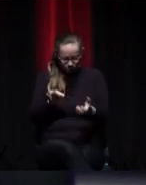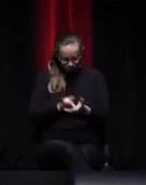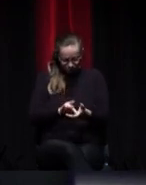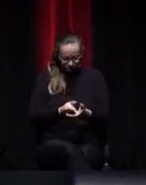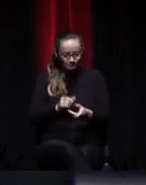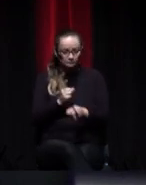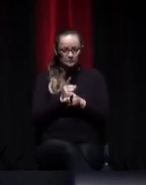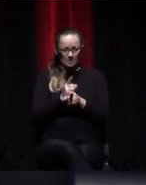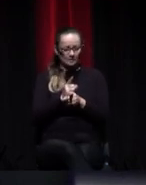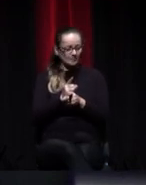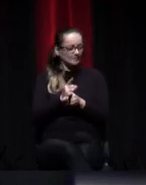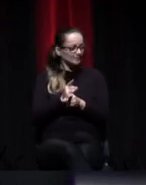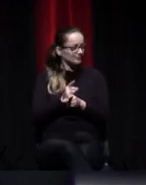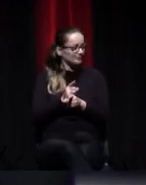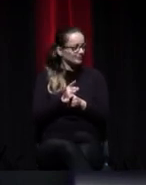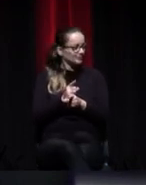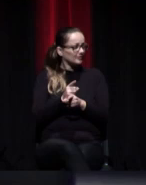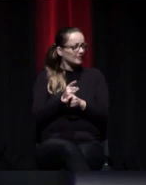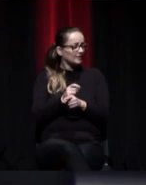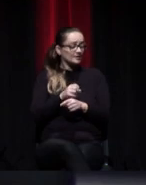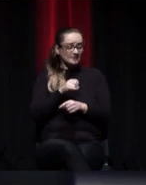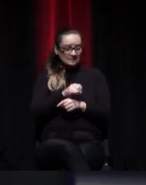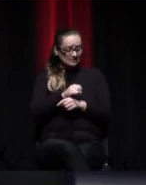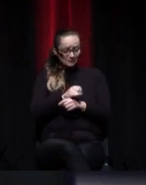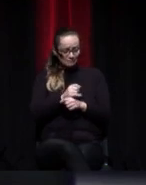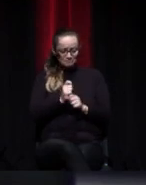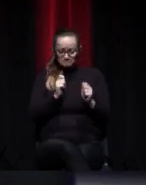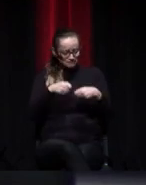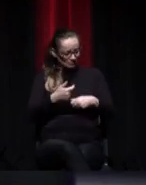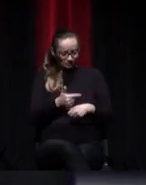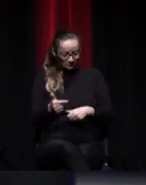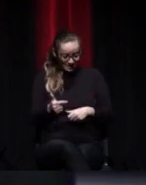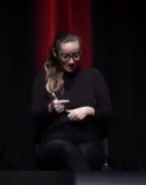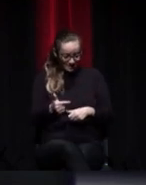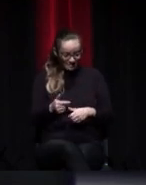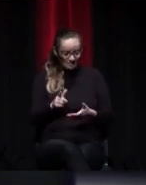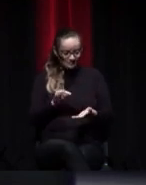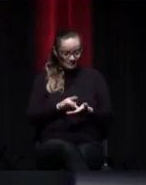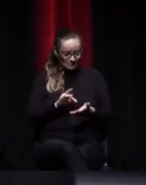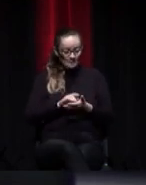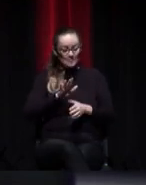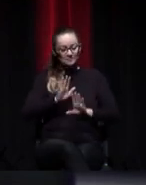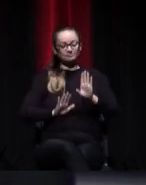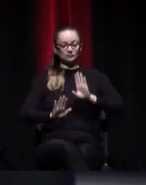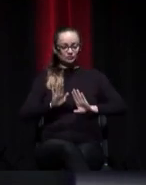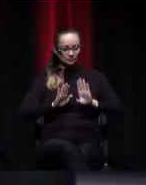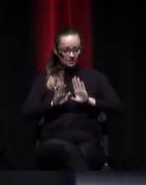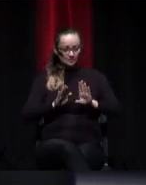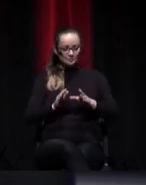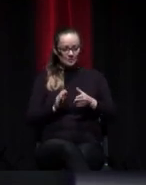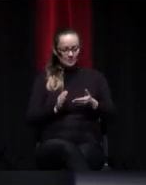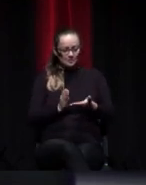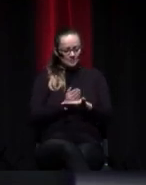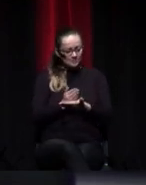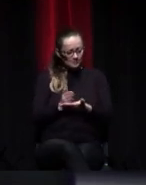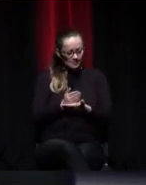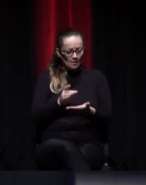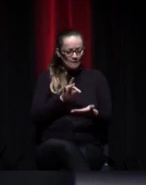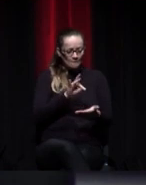All the impossibility of truth, even taken the care of distinguishing what's the factual truths from the others.